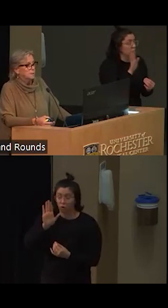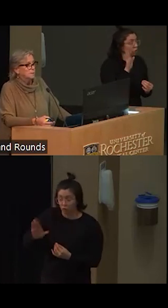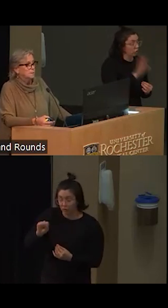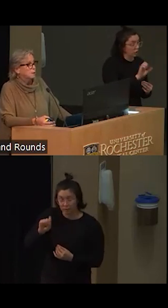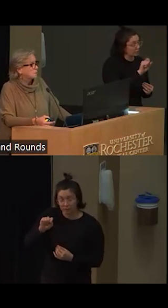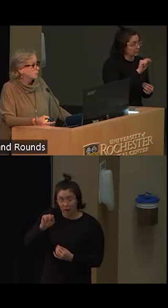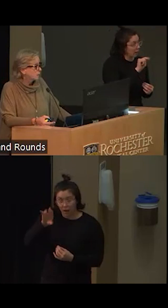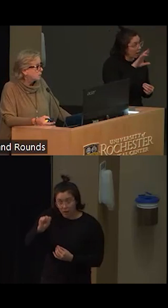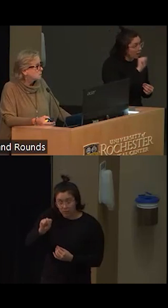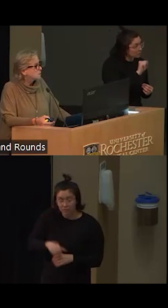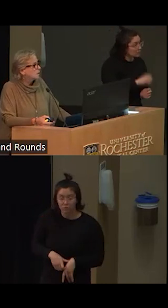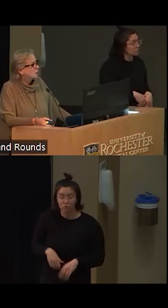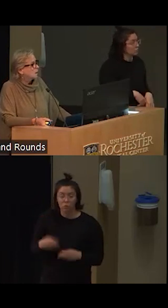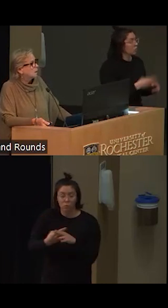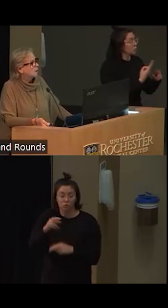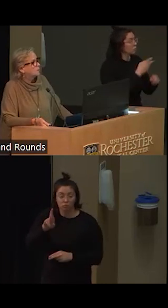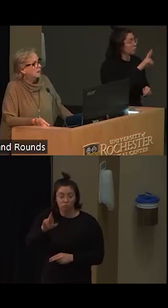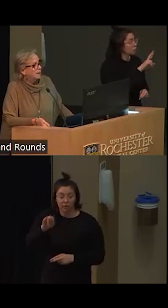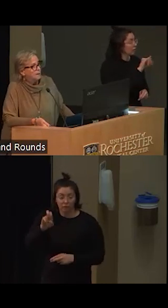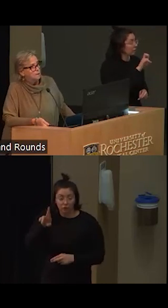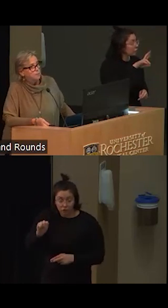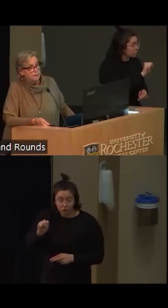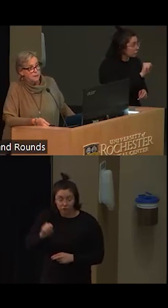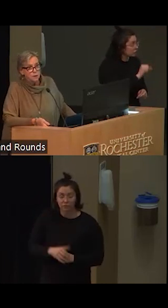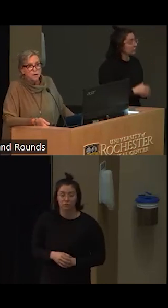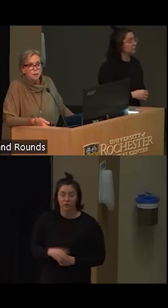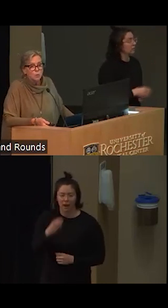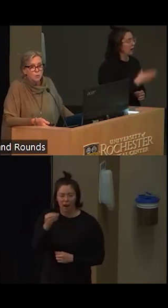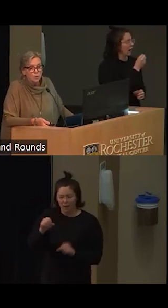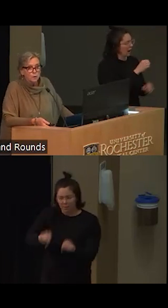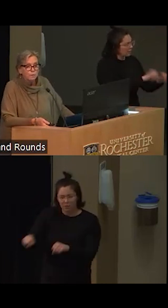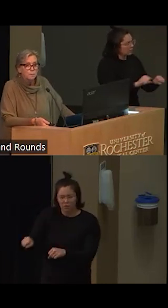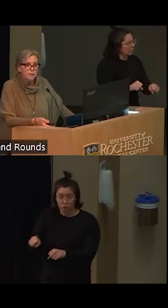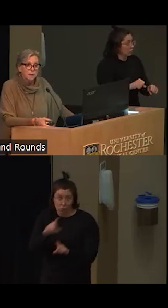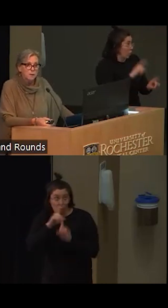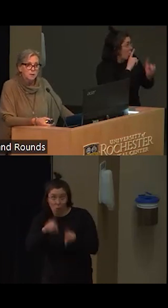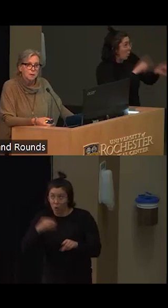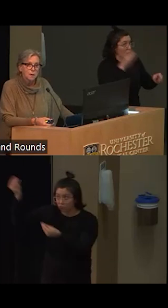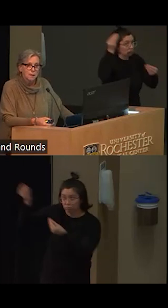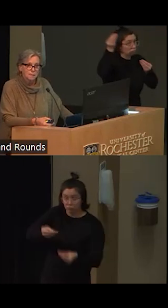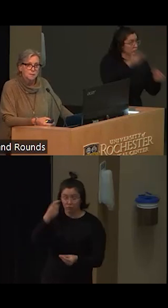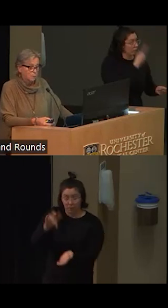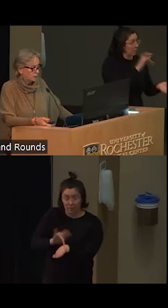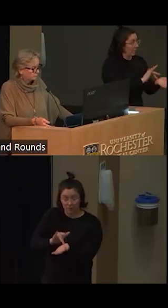instance the use of rivers and potentially a court order for medication against their will